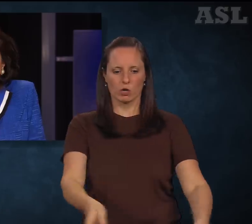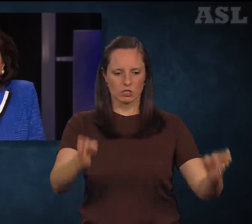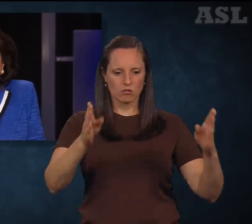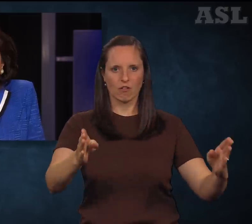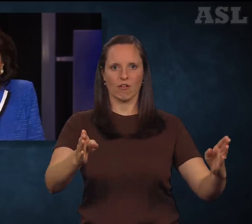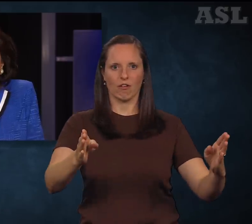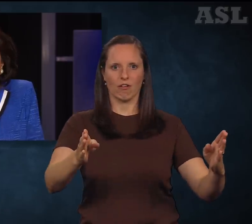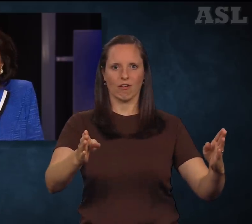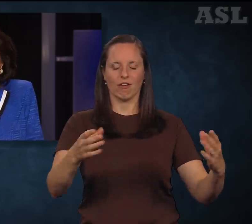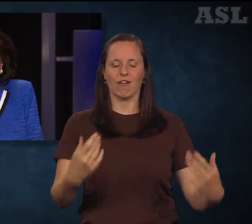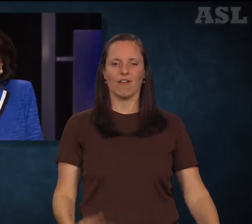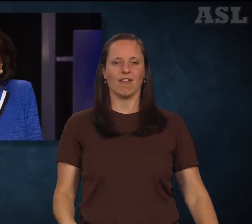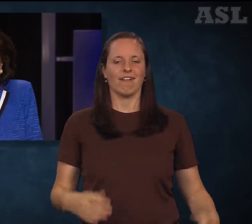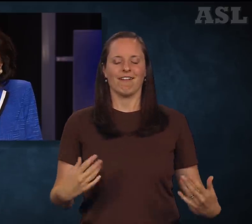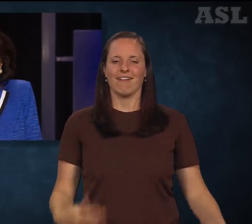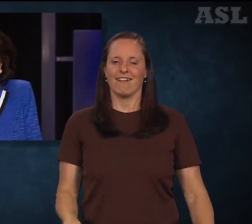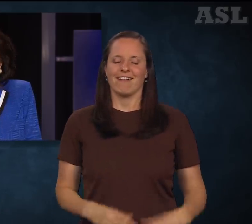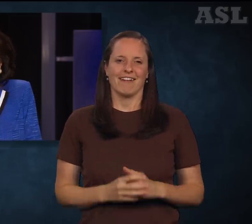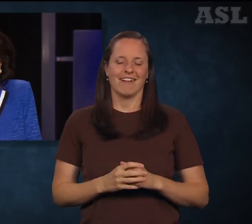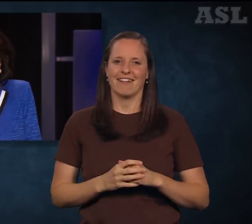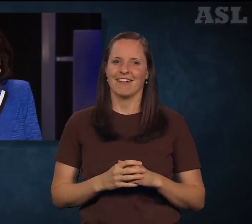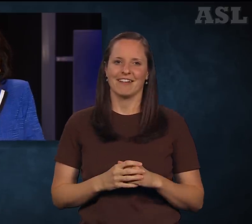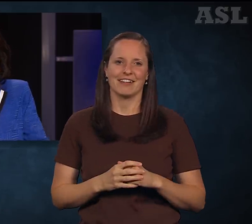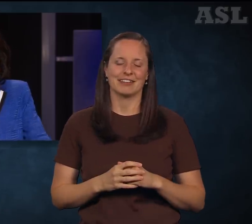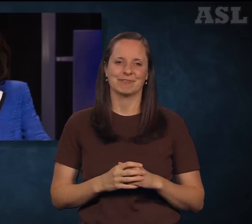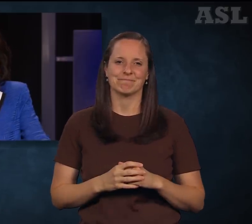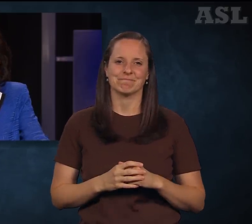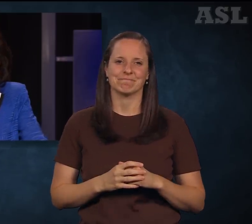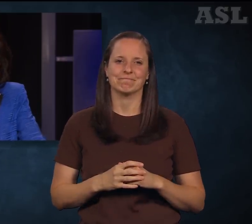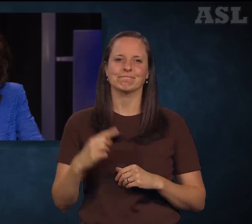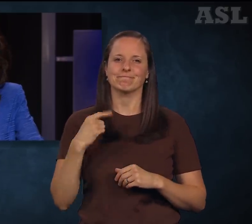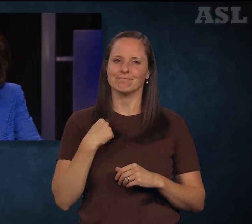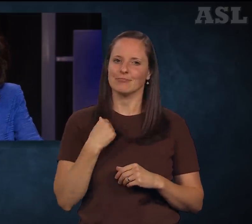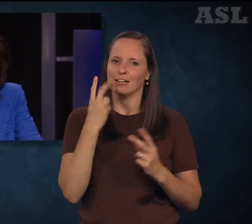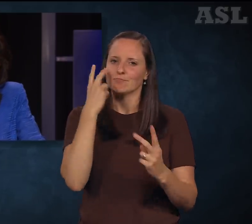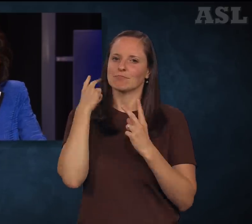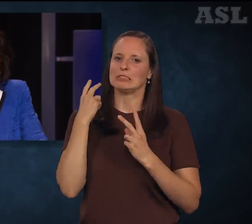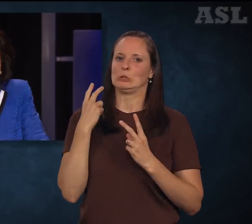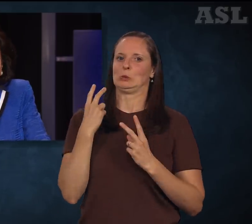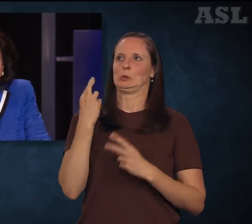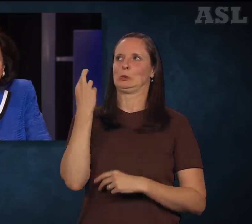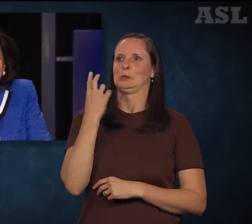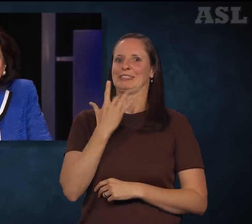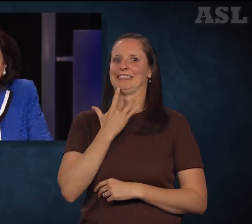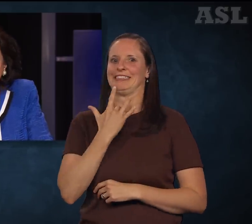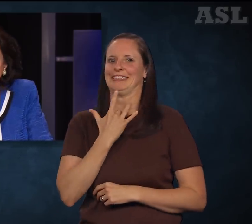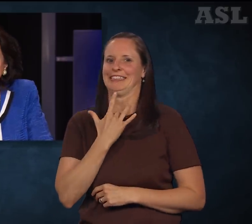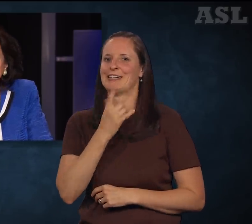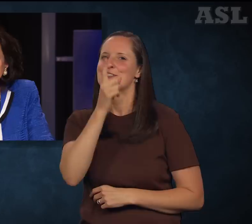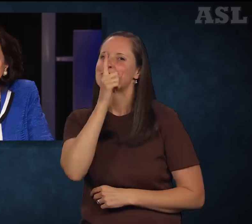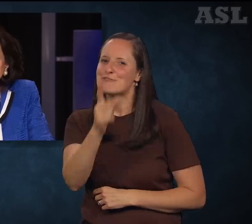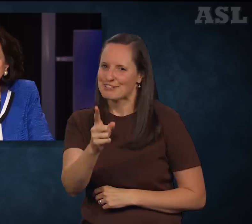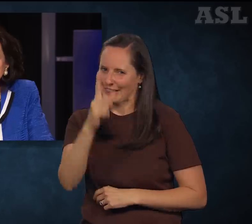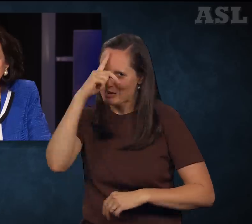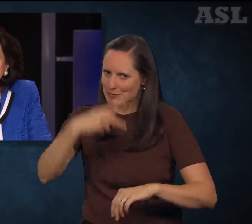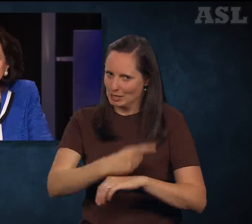WITHIN ONE 24-HOUR PERIOD OF TIME!